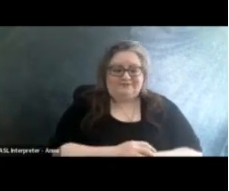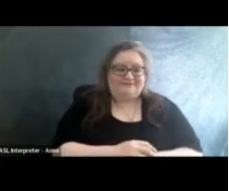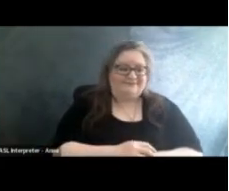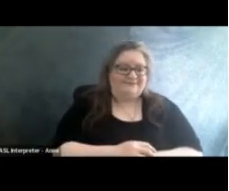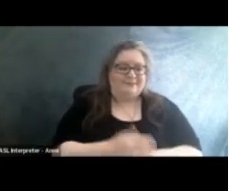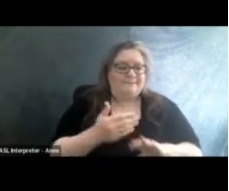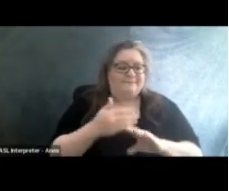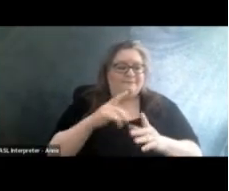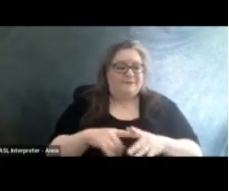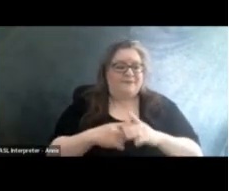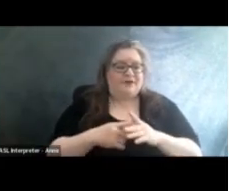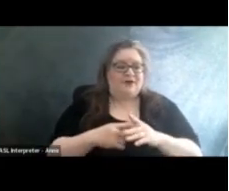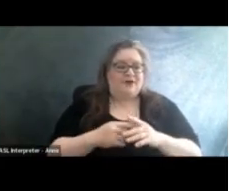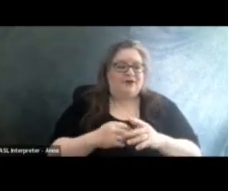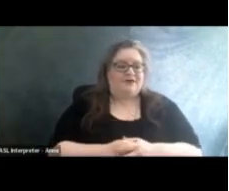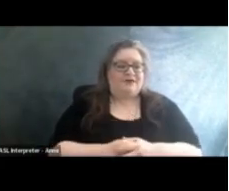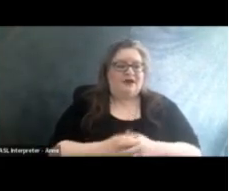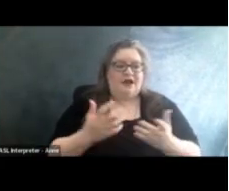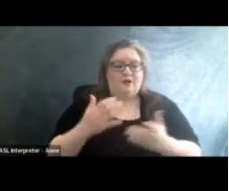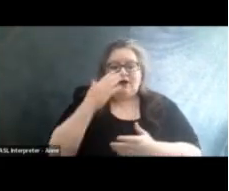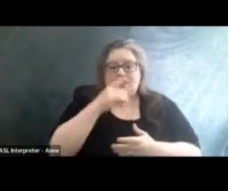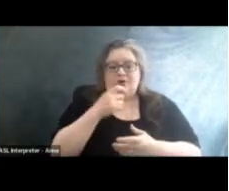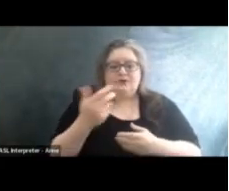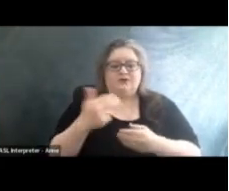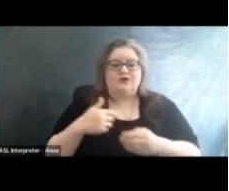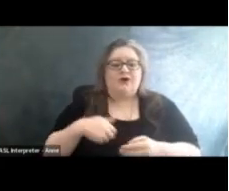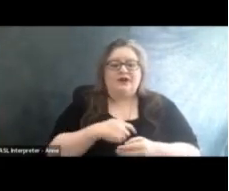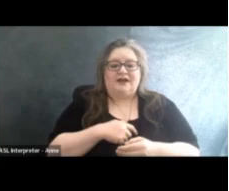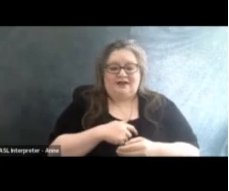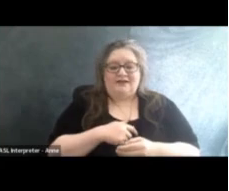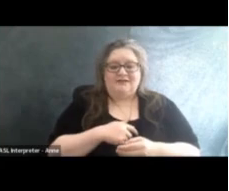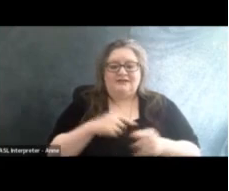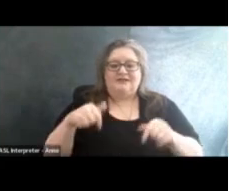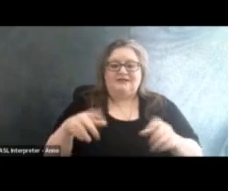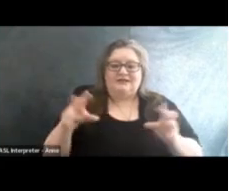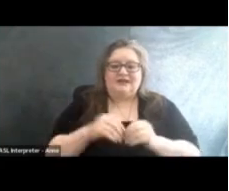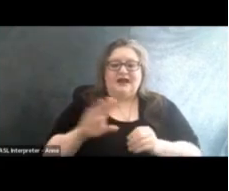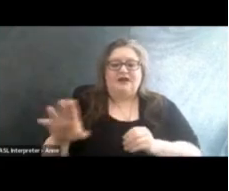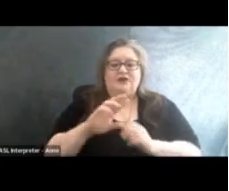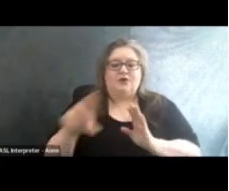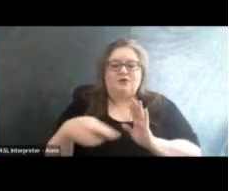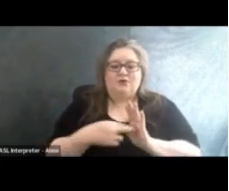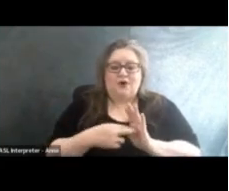get started, we want to, we want to know who is joining us on the webinar in what roles you self identify.